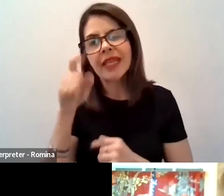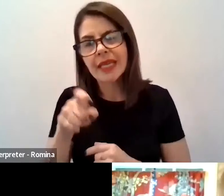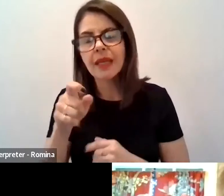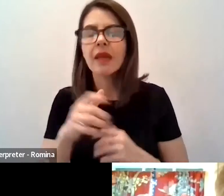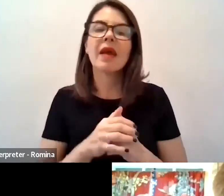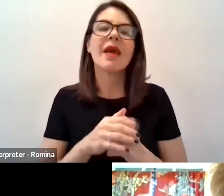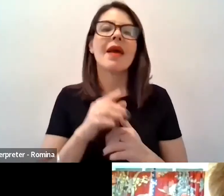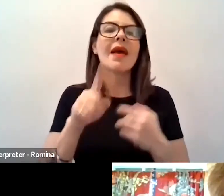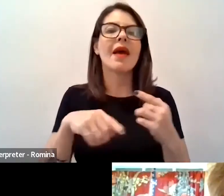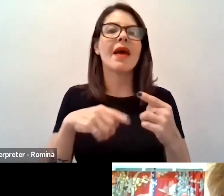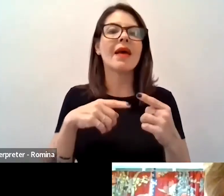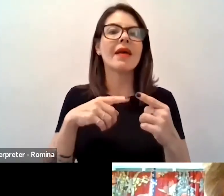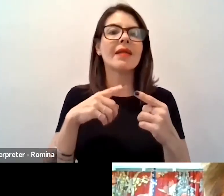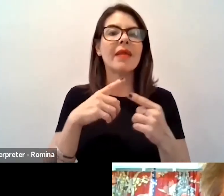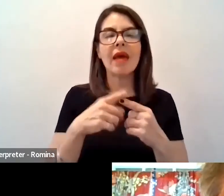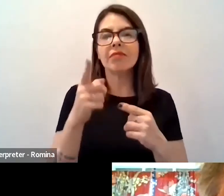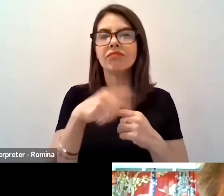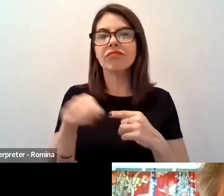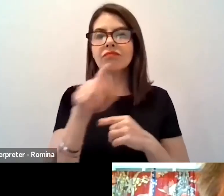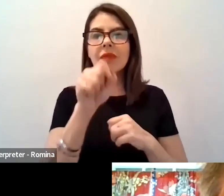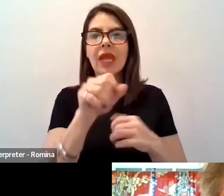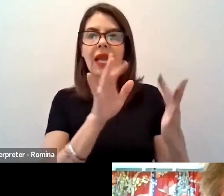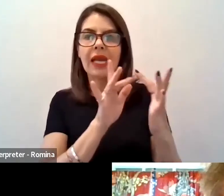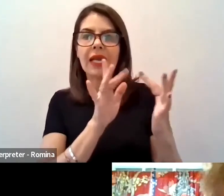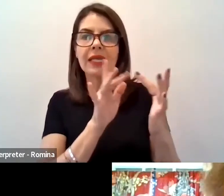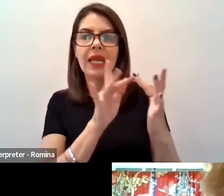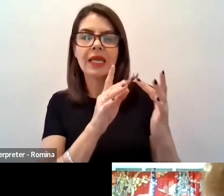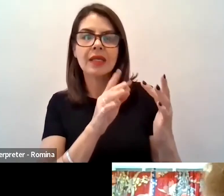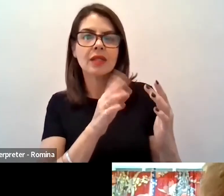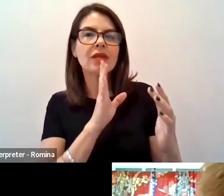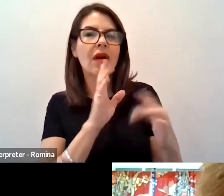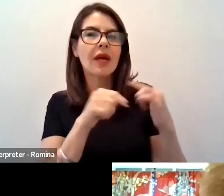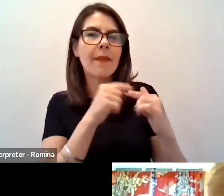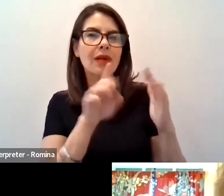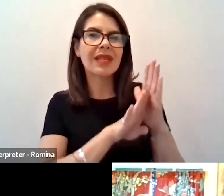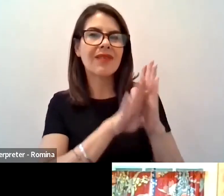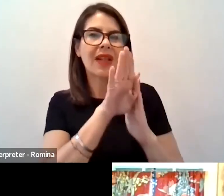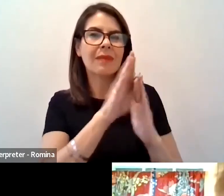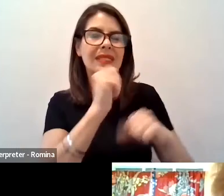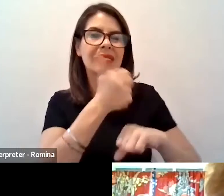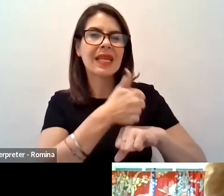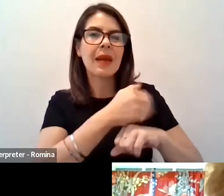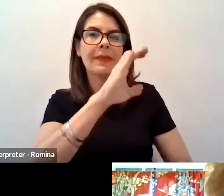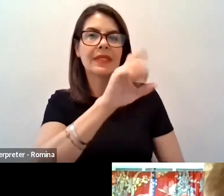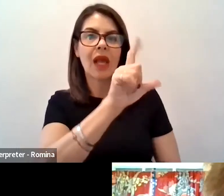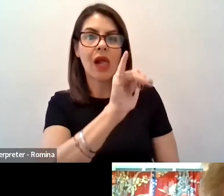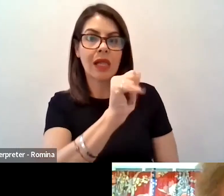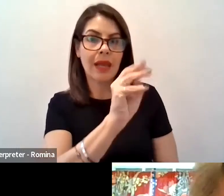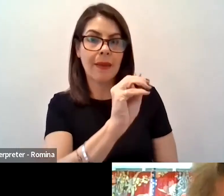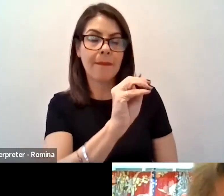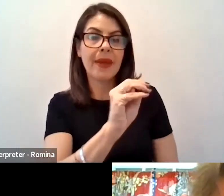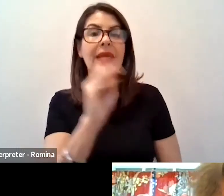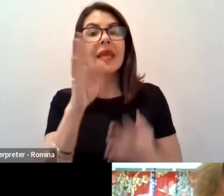And then they connect there to see about developing a claim. The member, the the important point I wanna make is the members